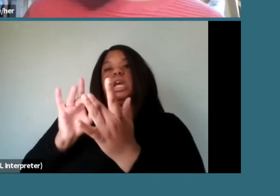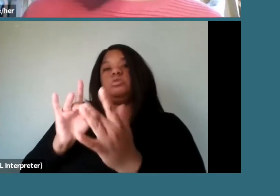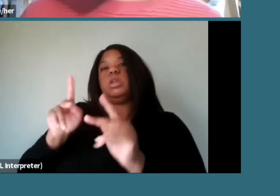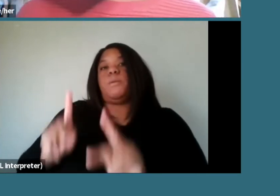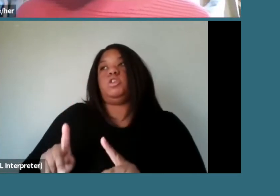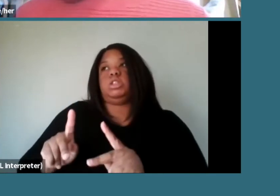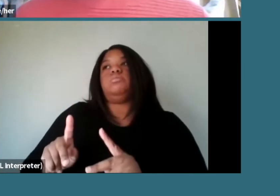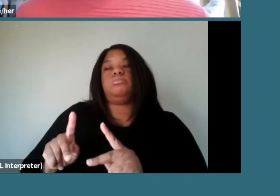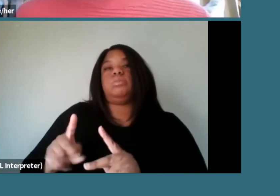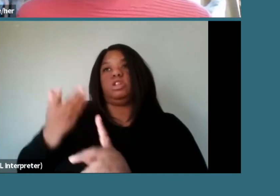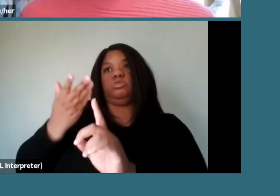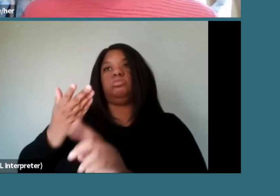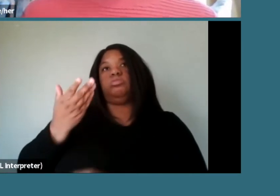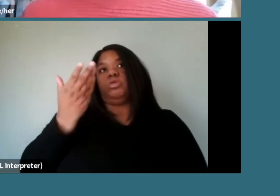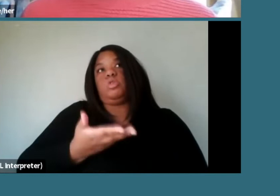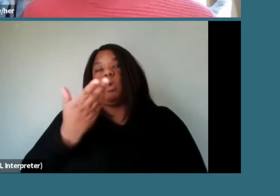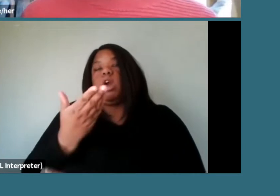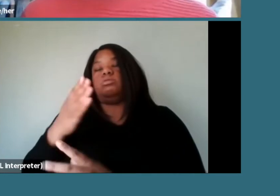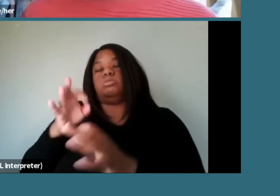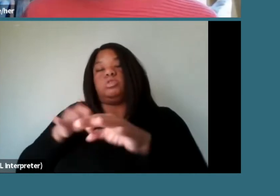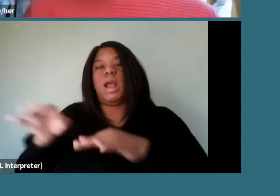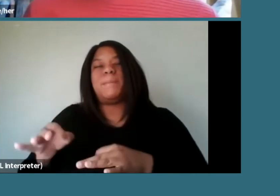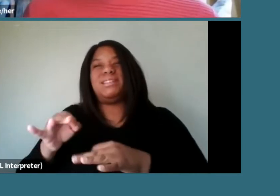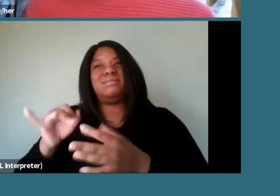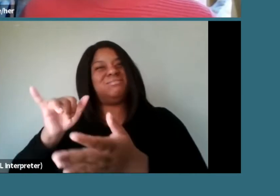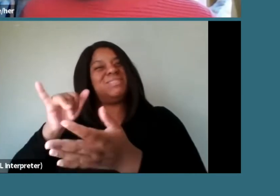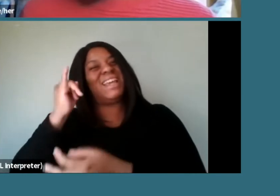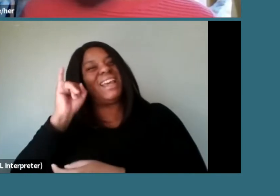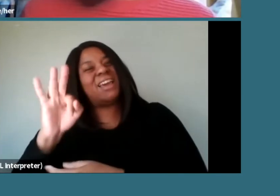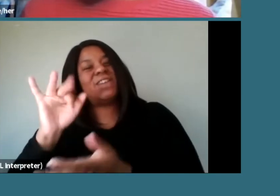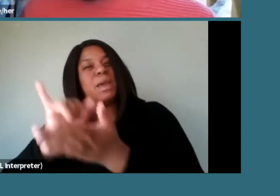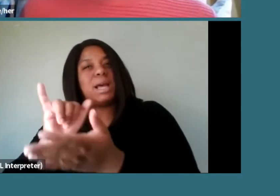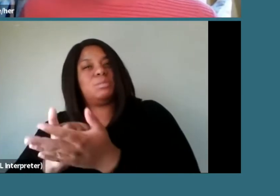If that's not possible, I would say try to find out on social media,